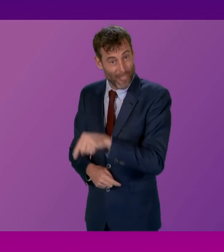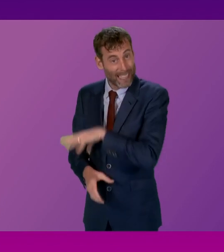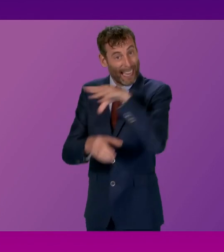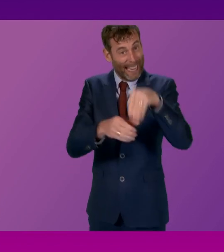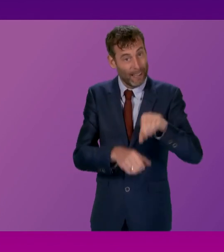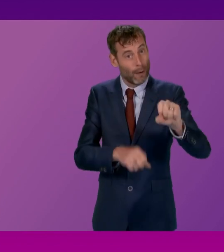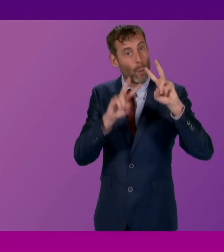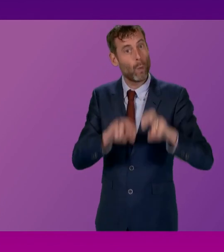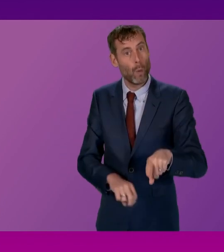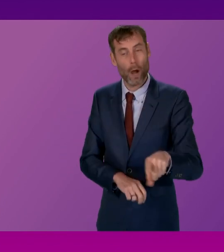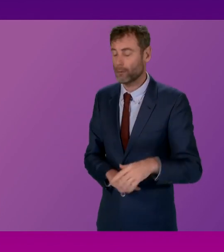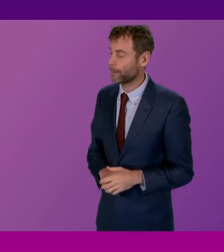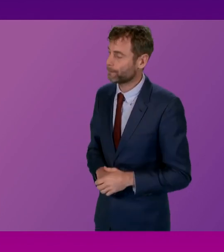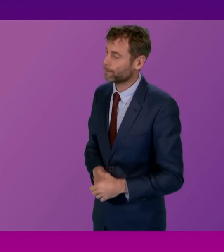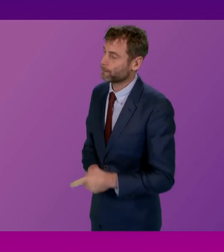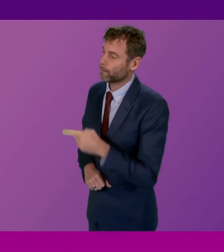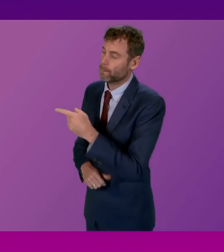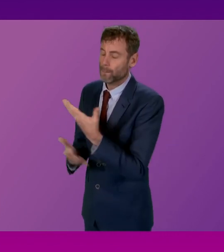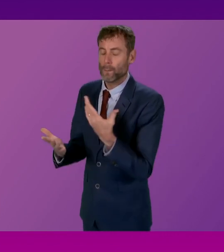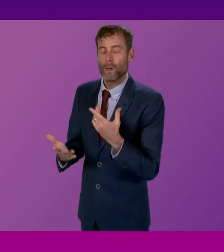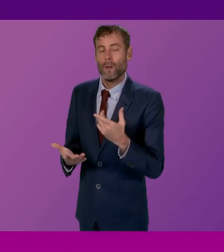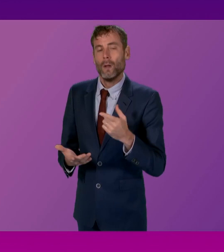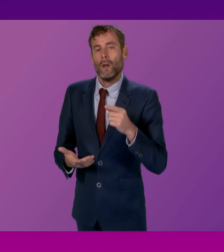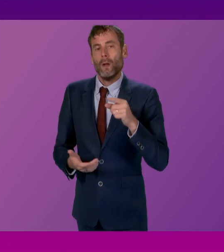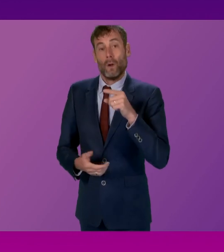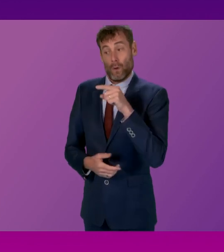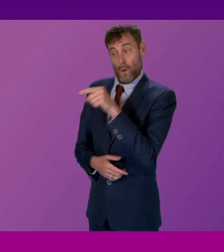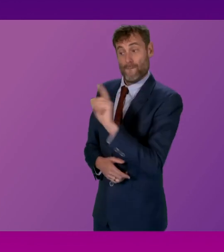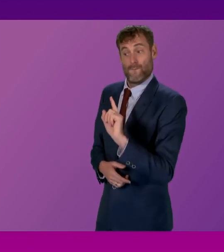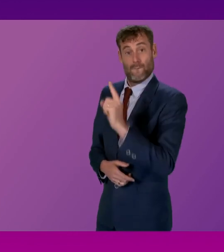The public, and indeed the inquiry, can see that the First Minister was unequivocal in